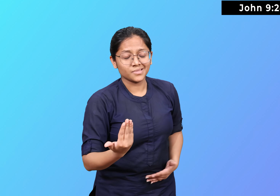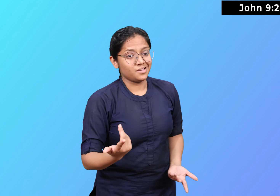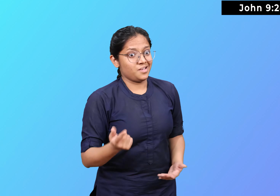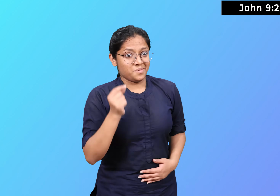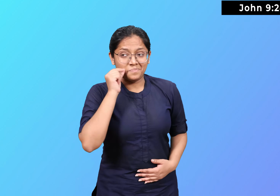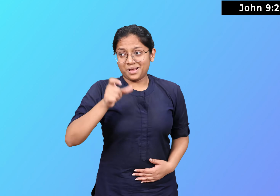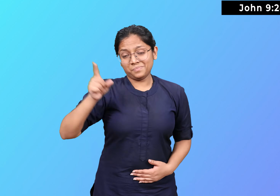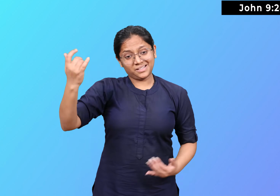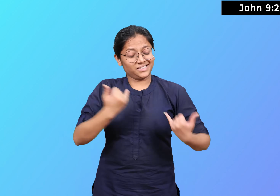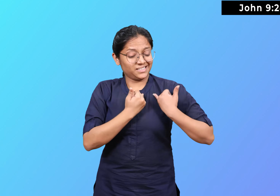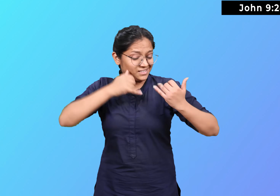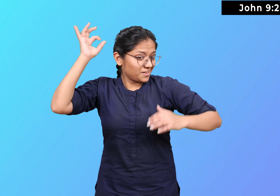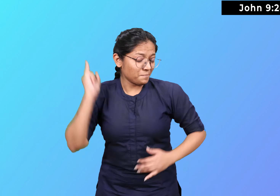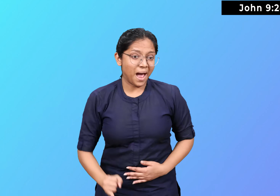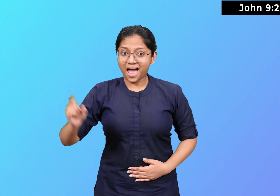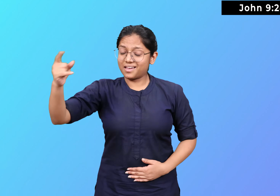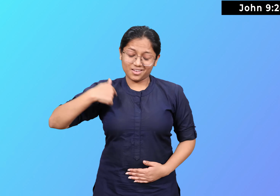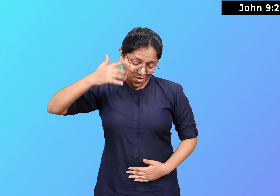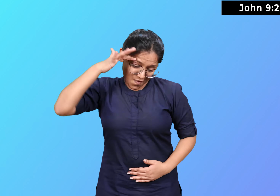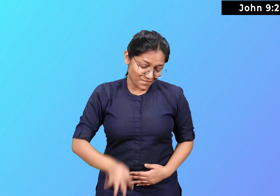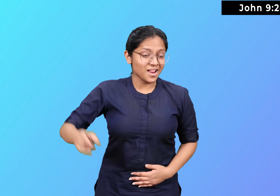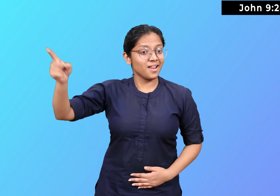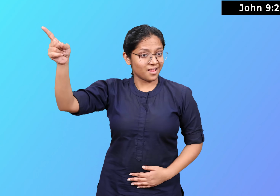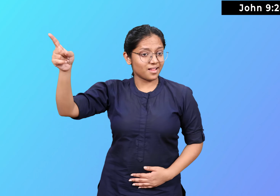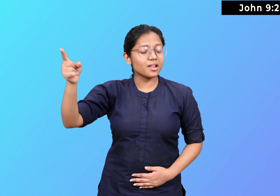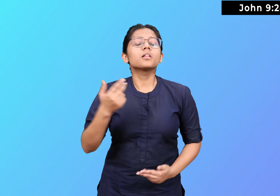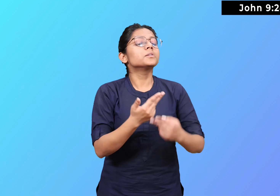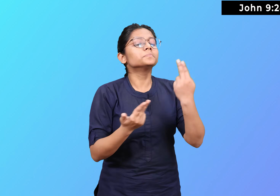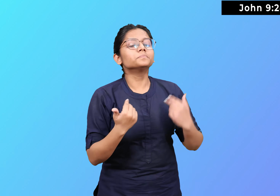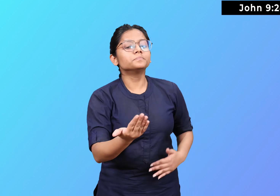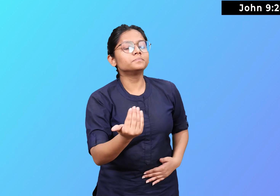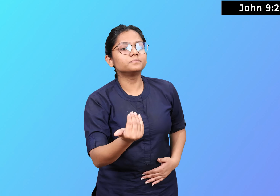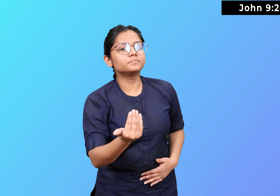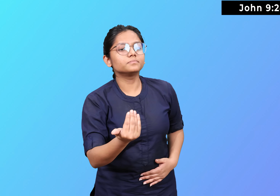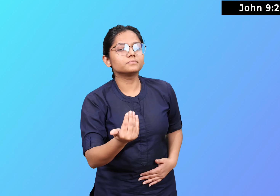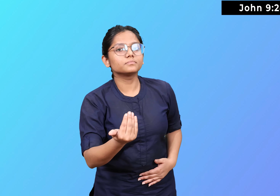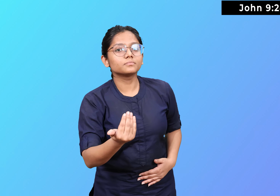We know that this man is a sinner.”